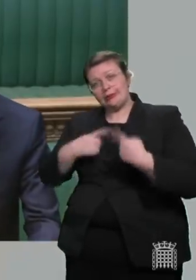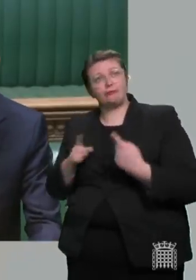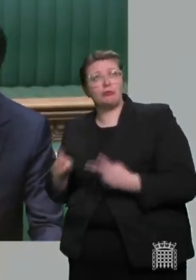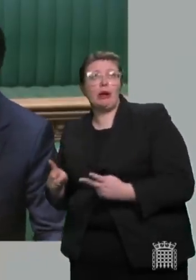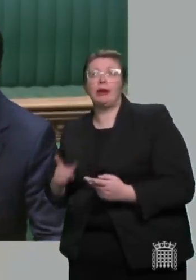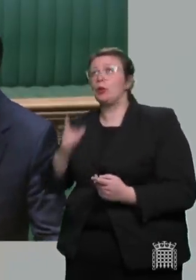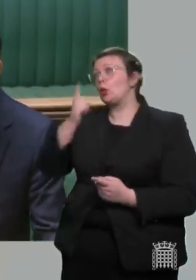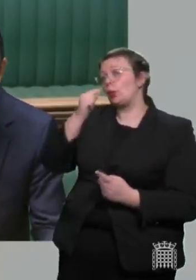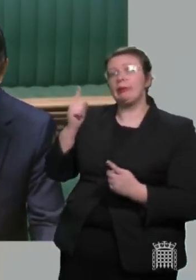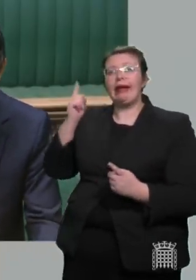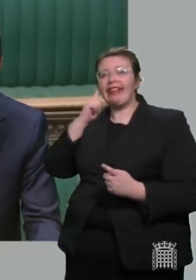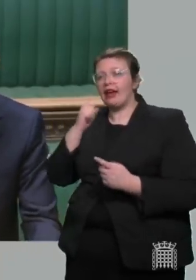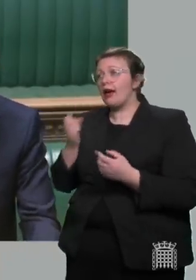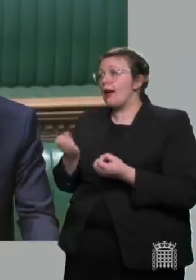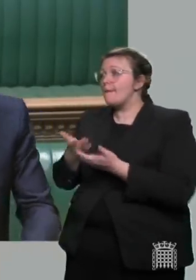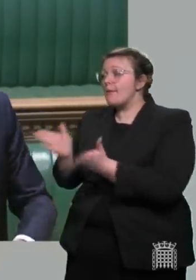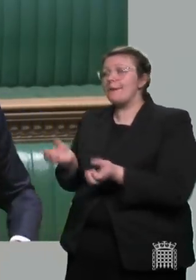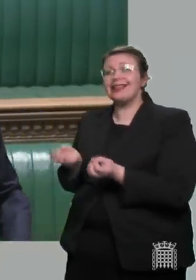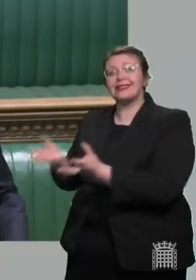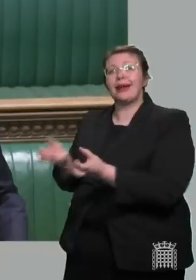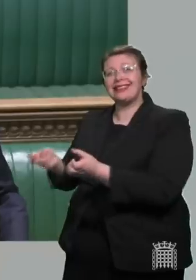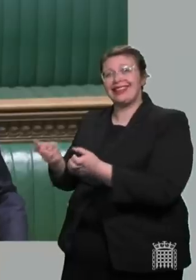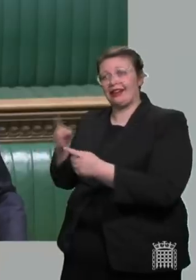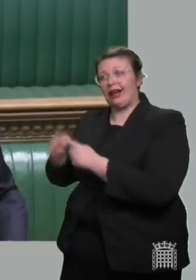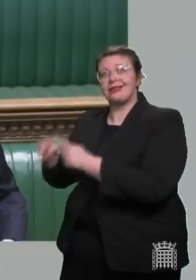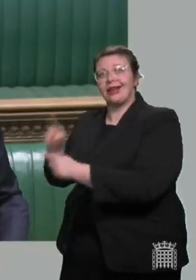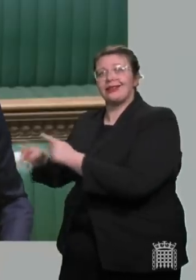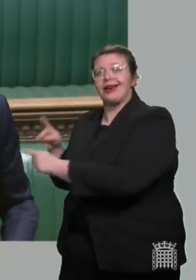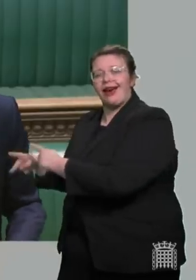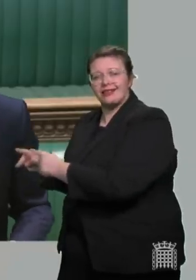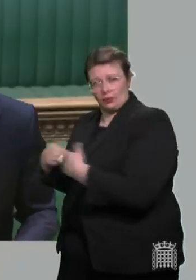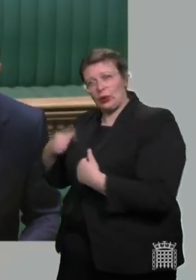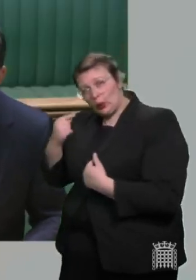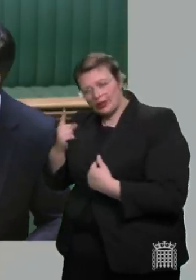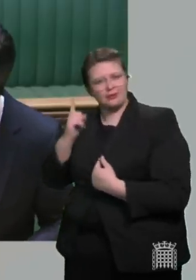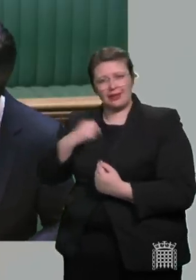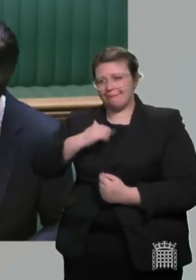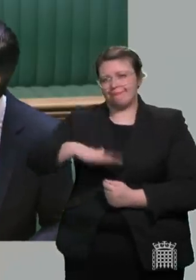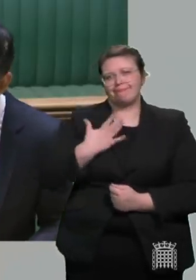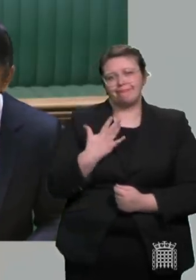from public spending. But when we said at the last election that we were the party of public